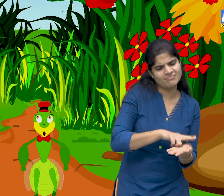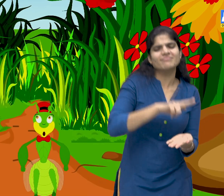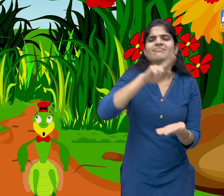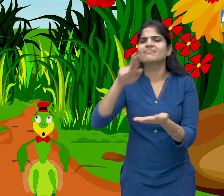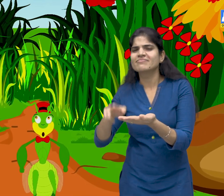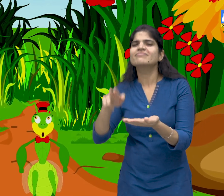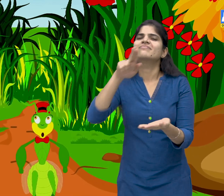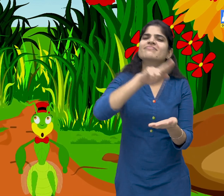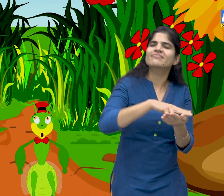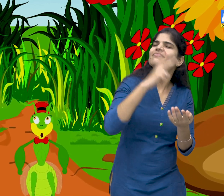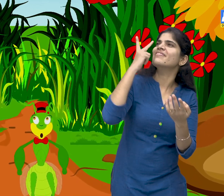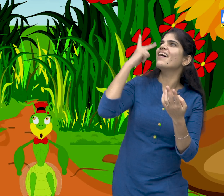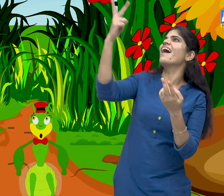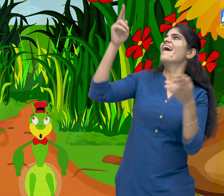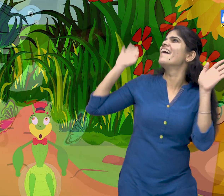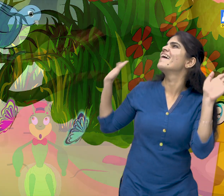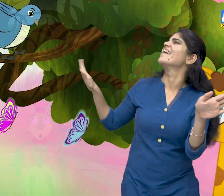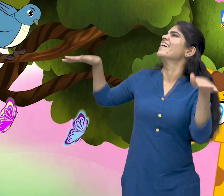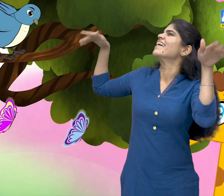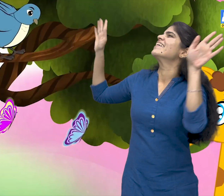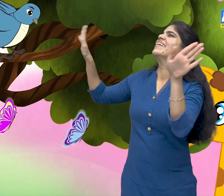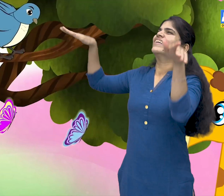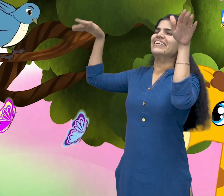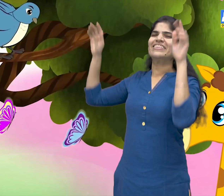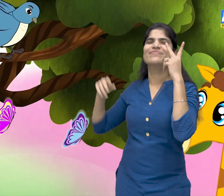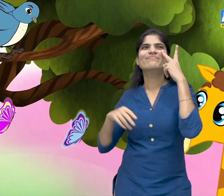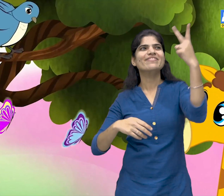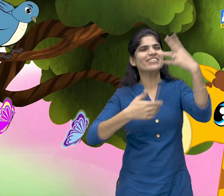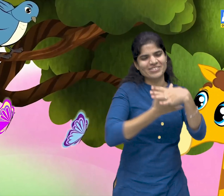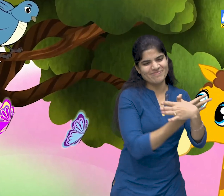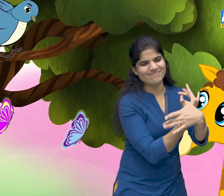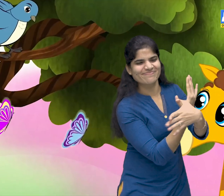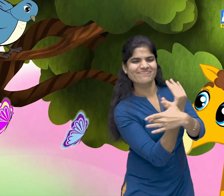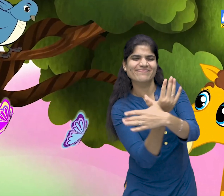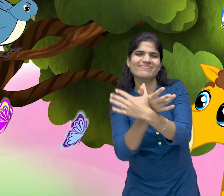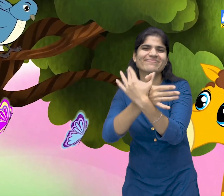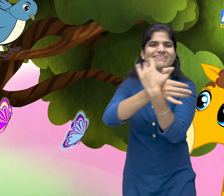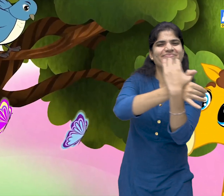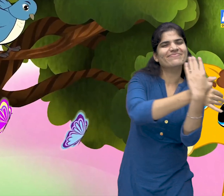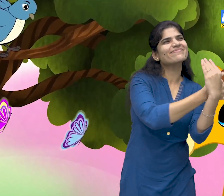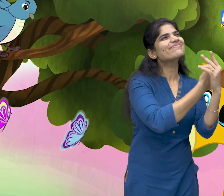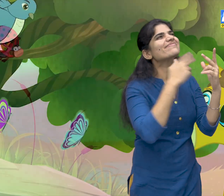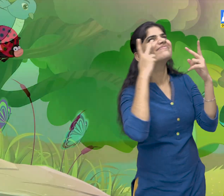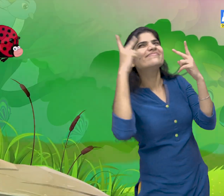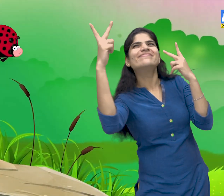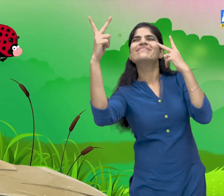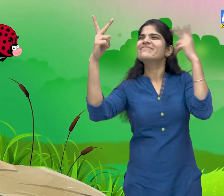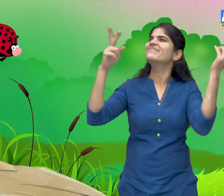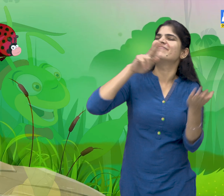A grasshopper was looking all around. He was looking at the birds and butterflies flying above.